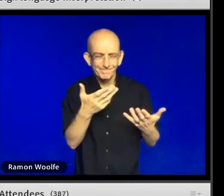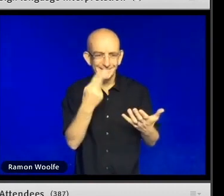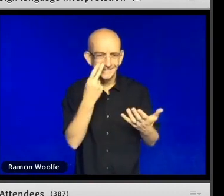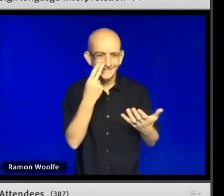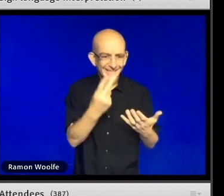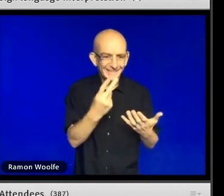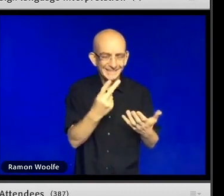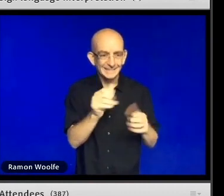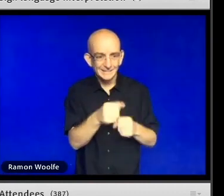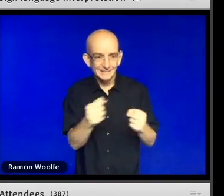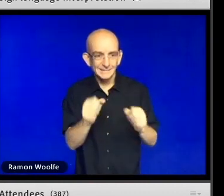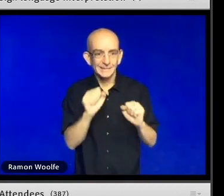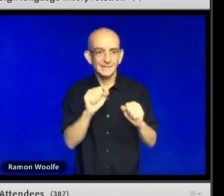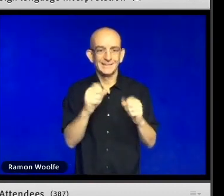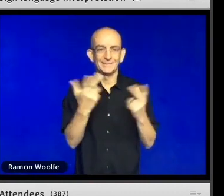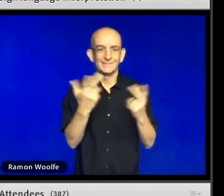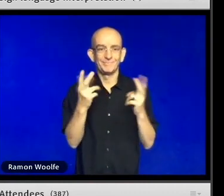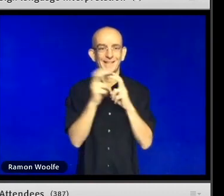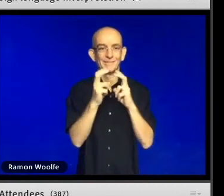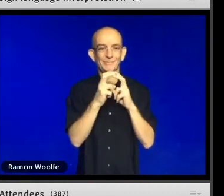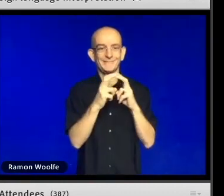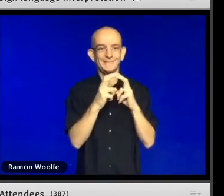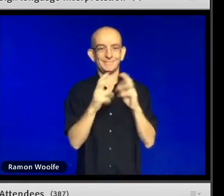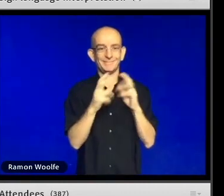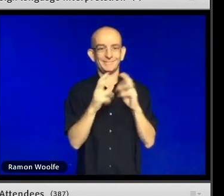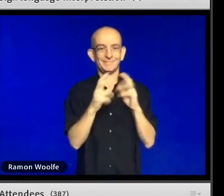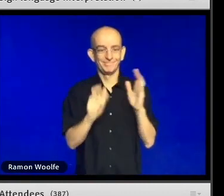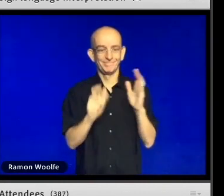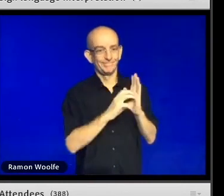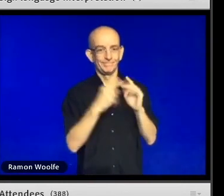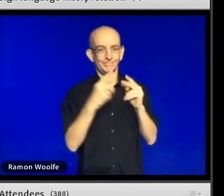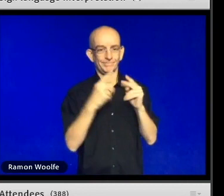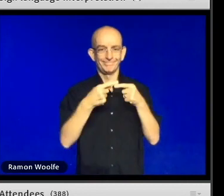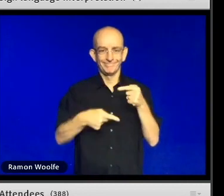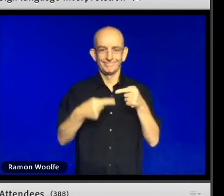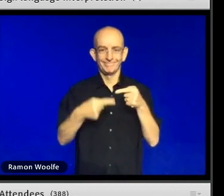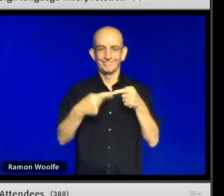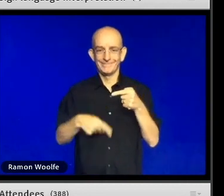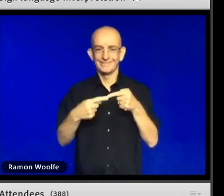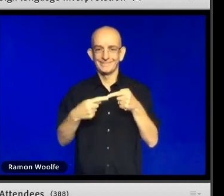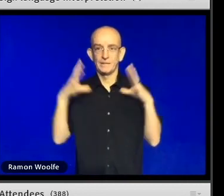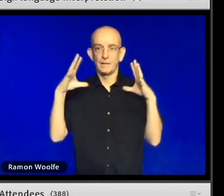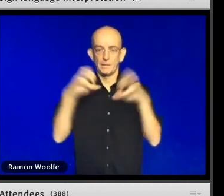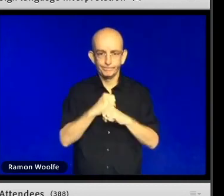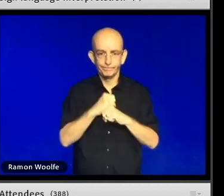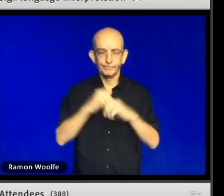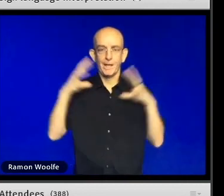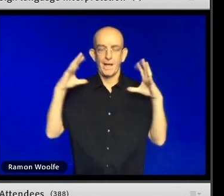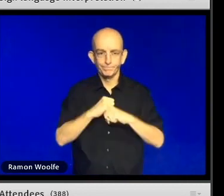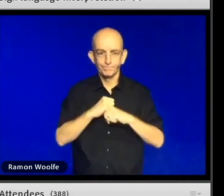and as a person with a disability. Also I have a personal assistant who usually takes